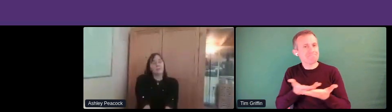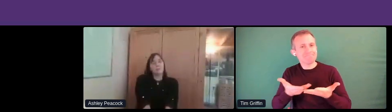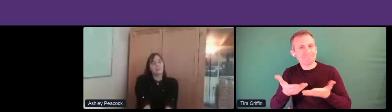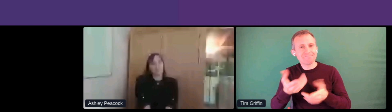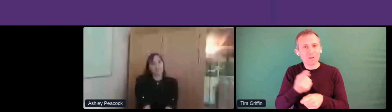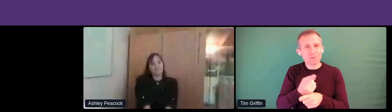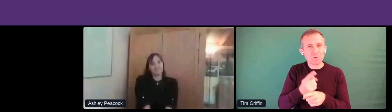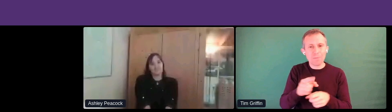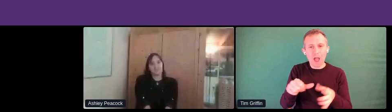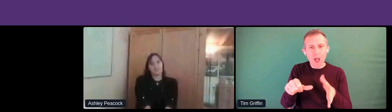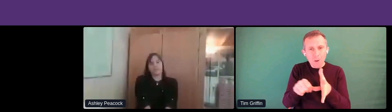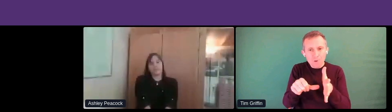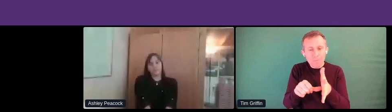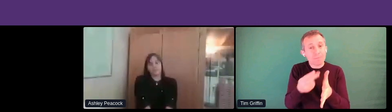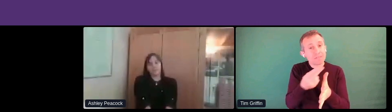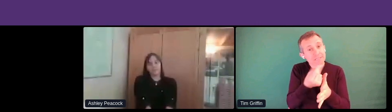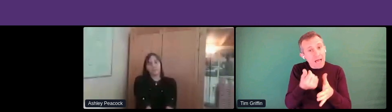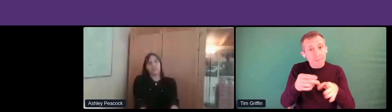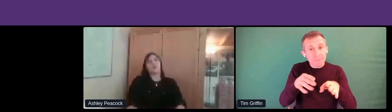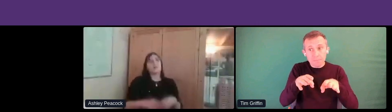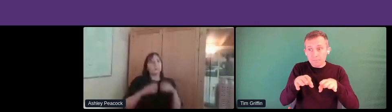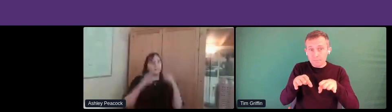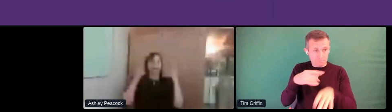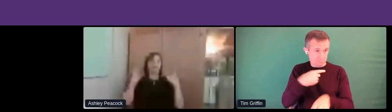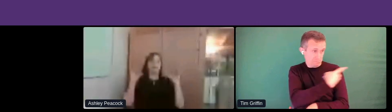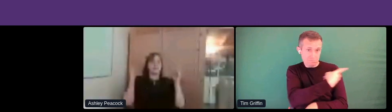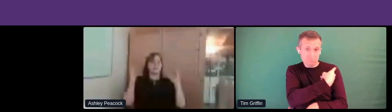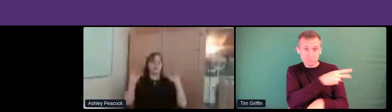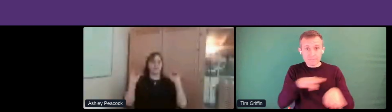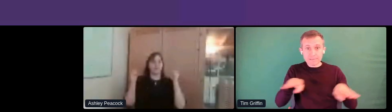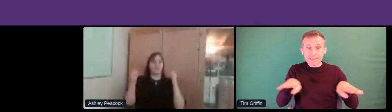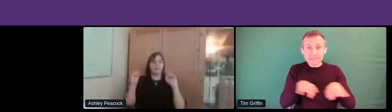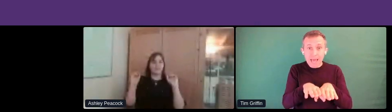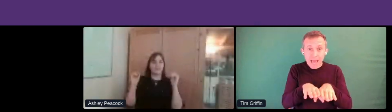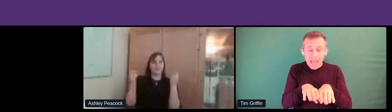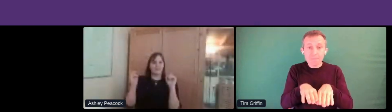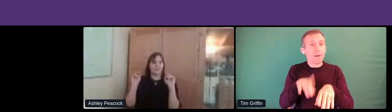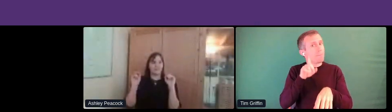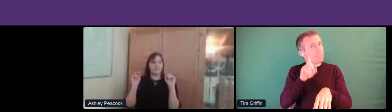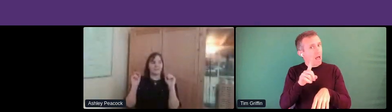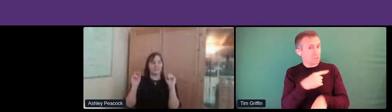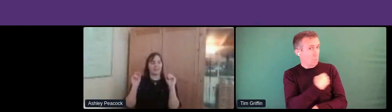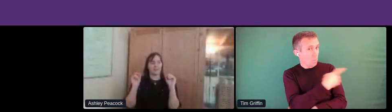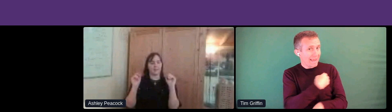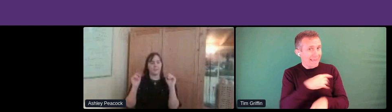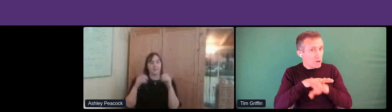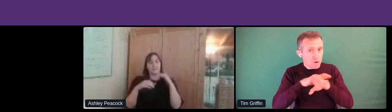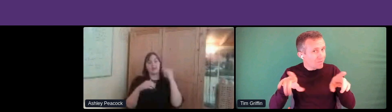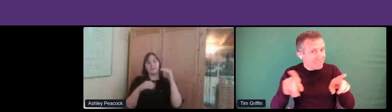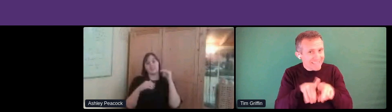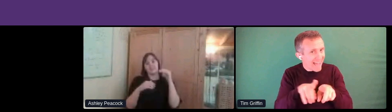similar to Rina and I but because we have these neurodivergent differences, on the surface they